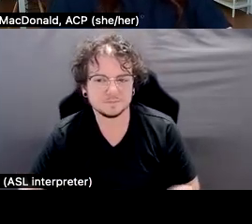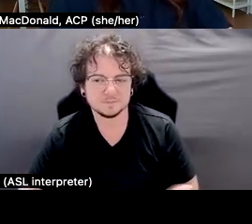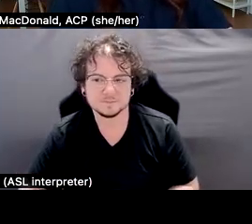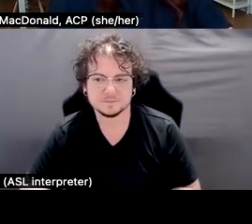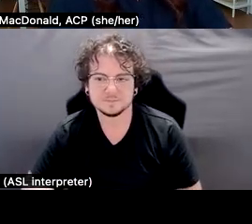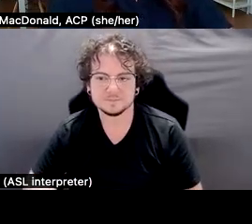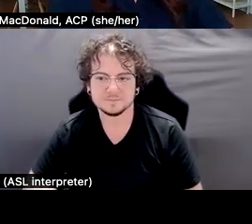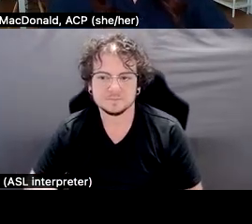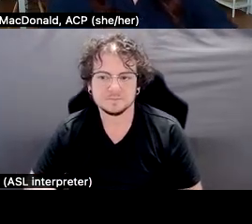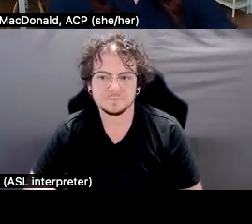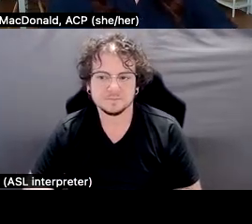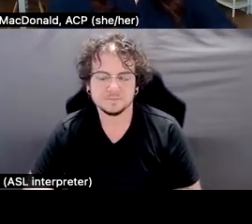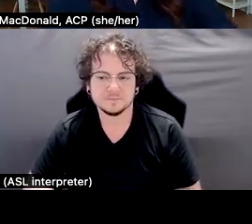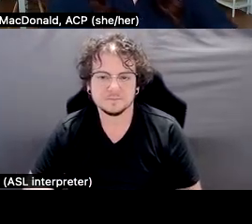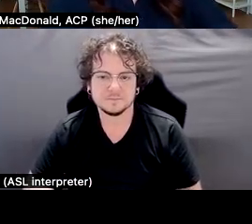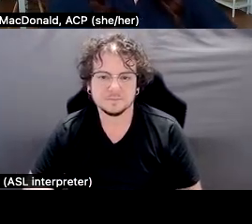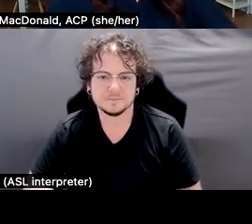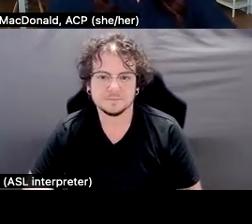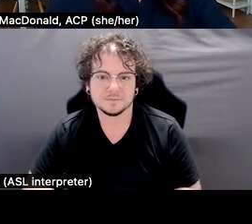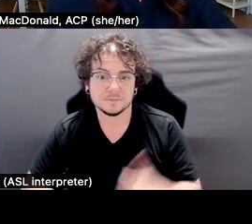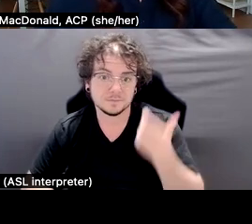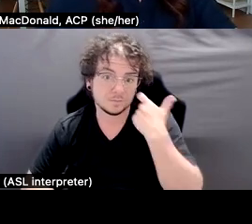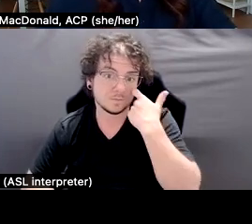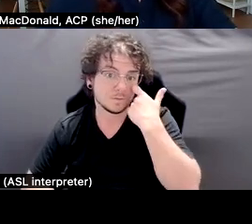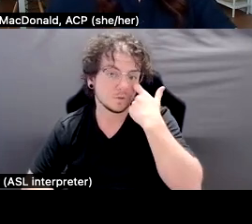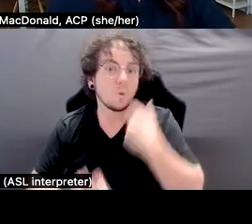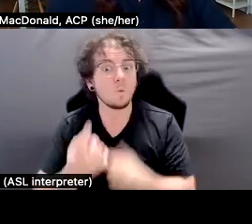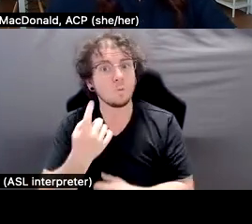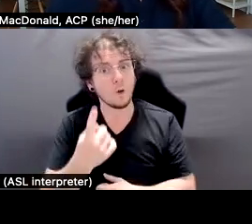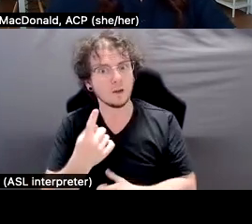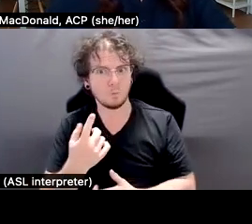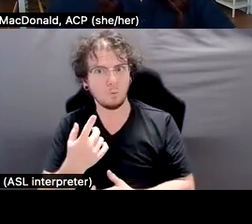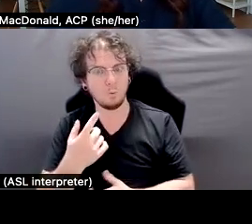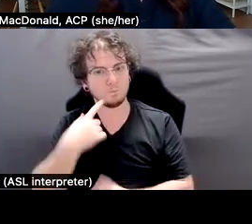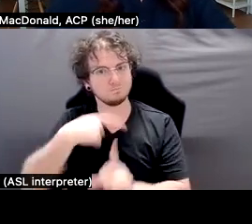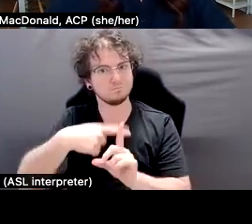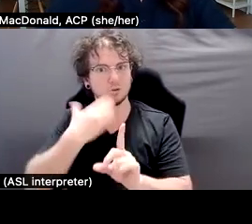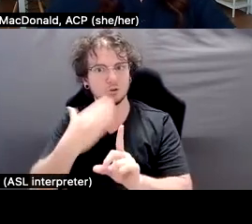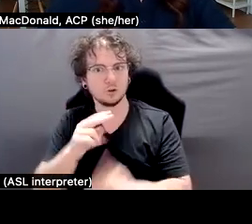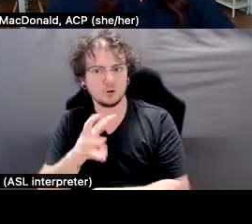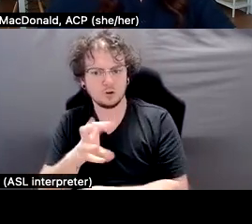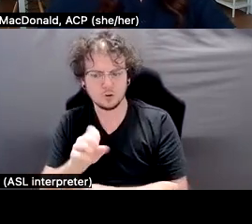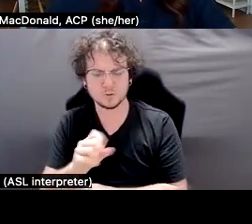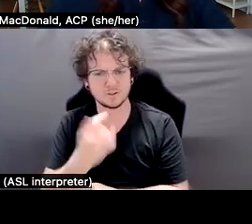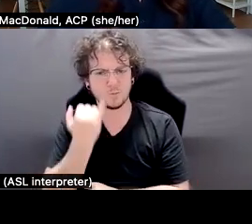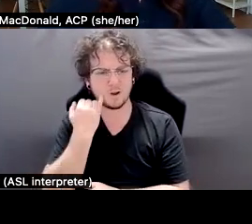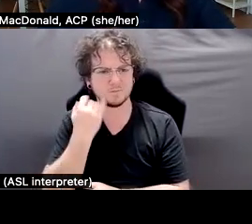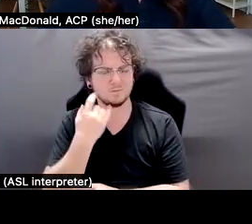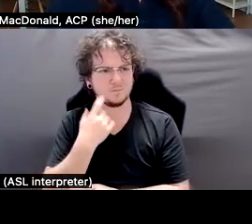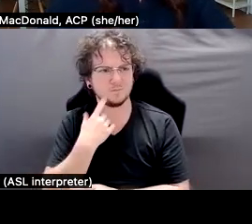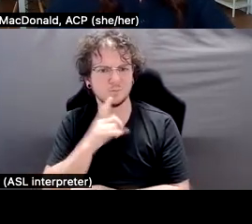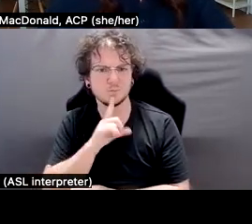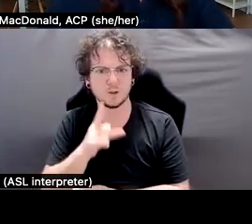So, one of the pieces of good news and one of the most striking changes in the 2024 survey was